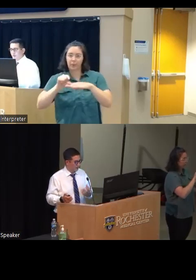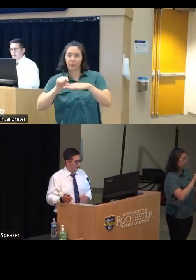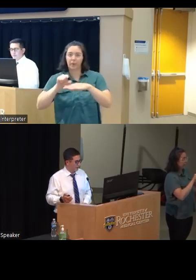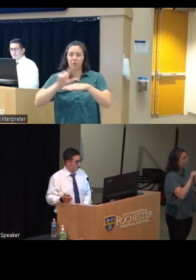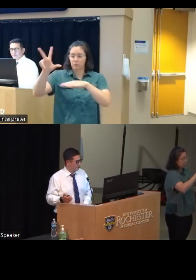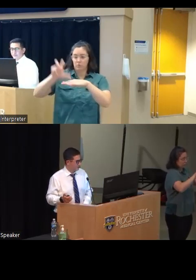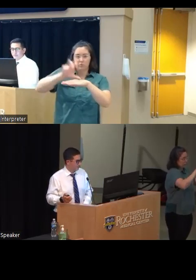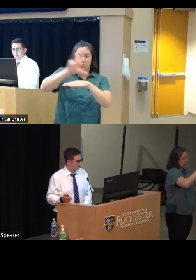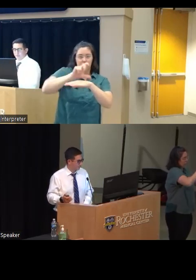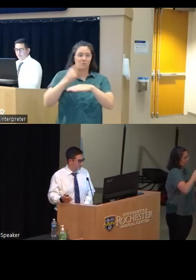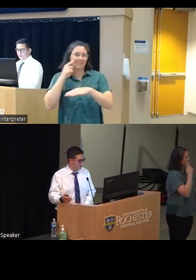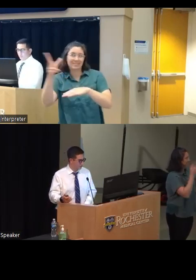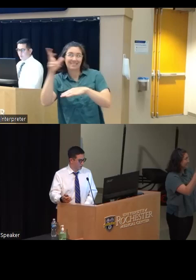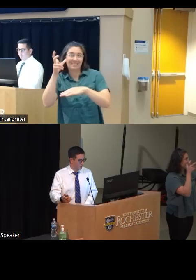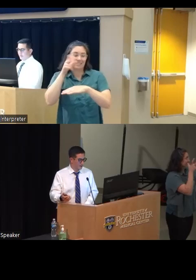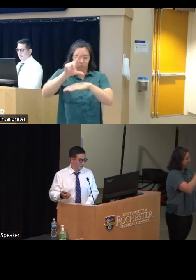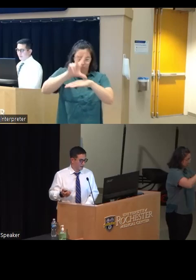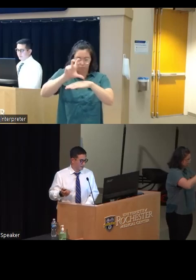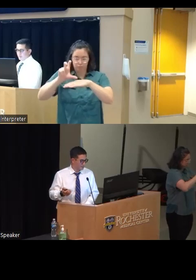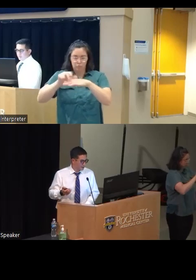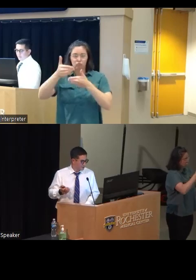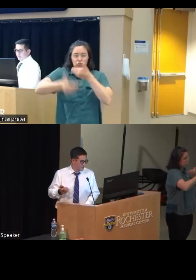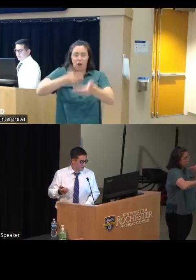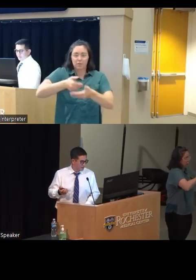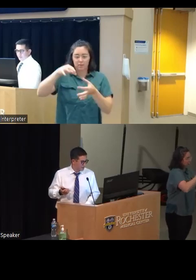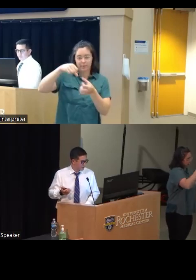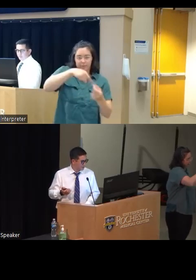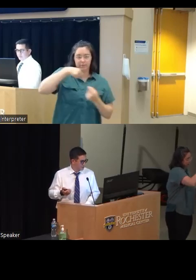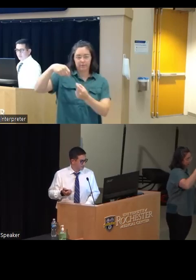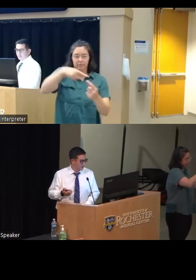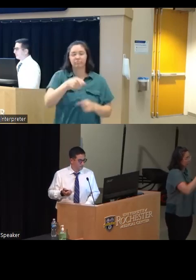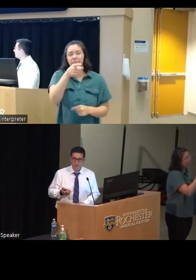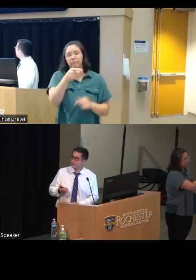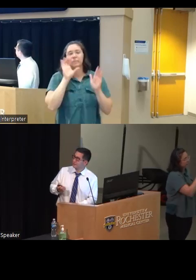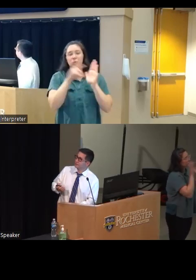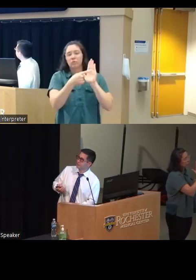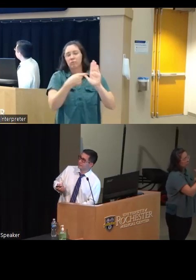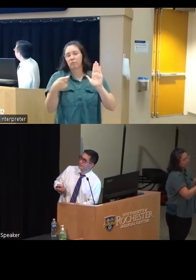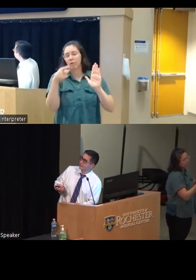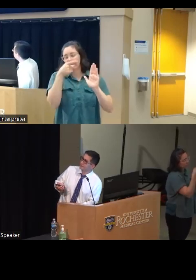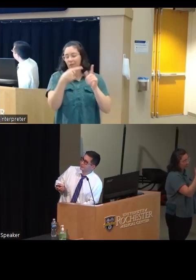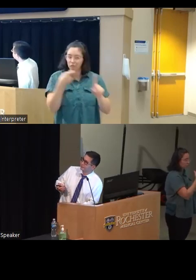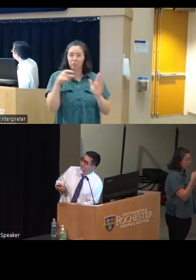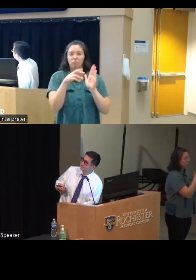vision and so here's some work by demin and Dr Silverstein as well that demonstrated that